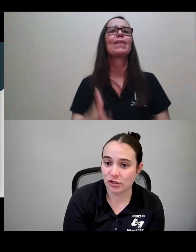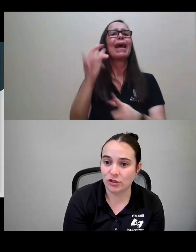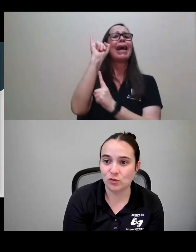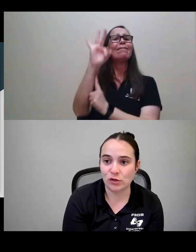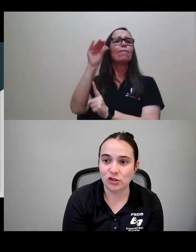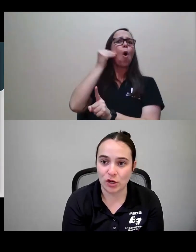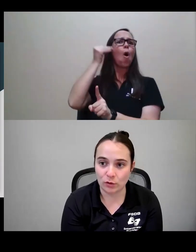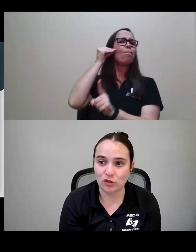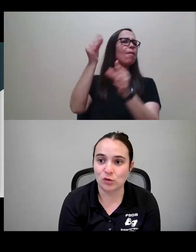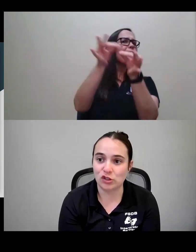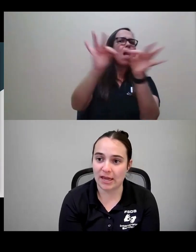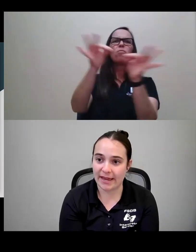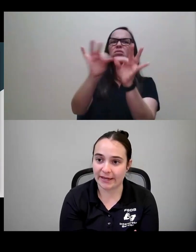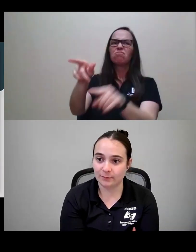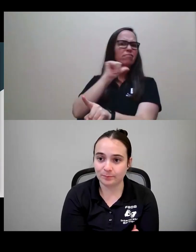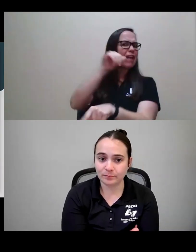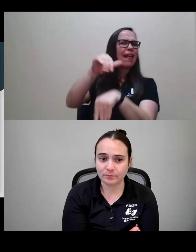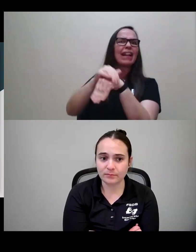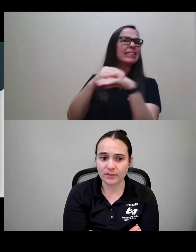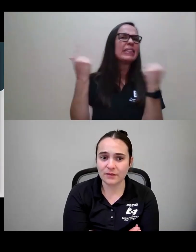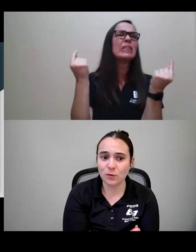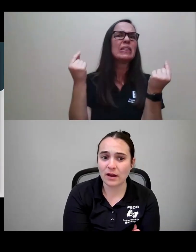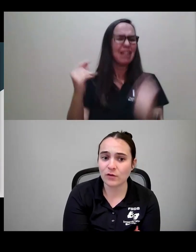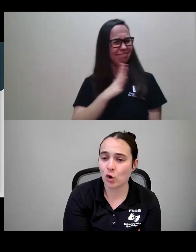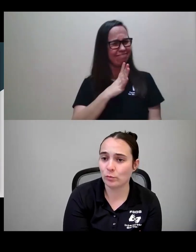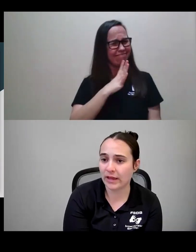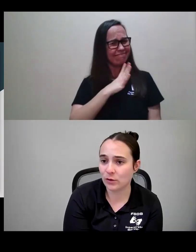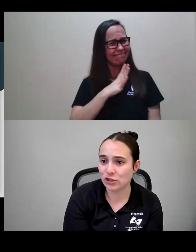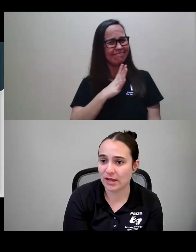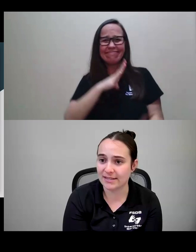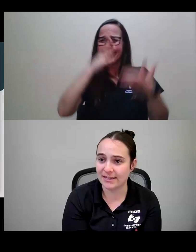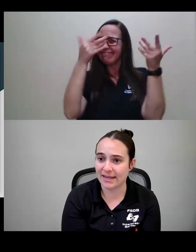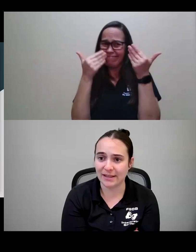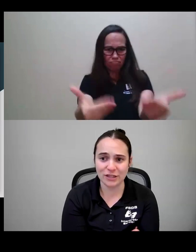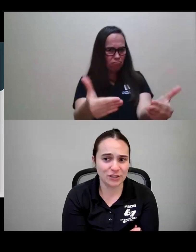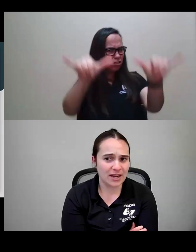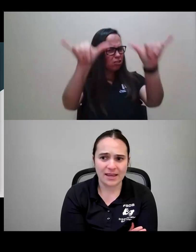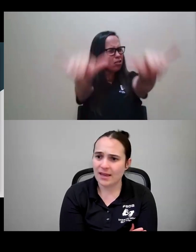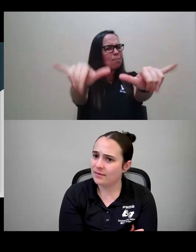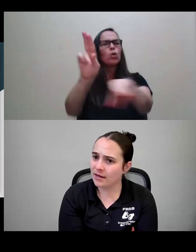gesture, use what you know, use what you can. If you have a home language that isn't English,